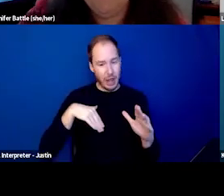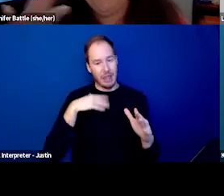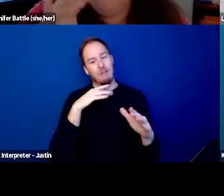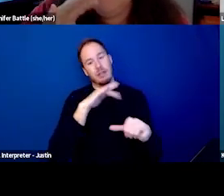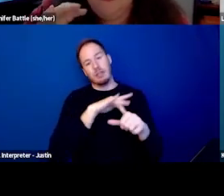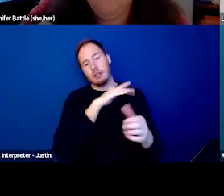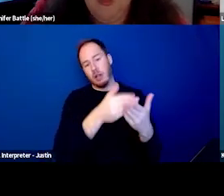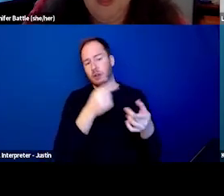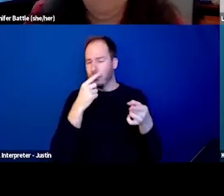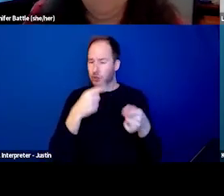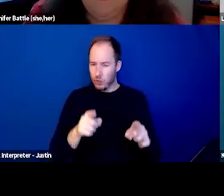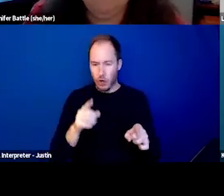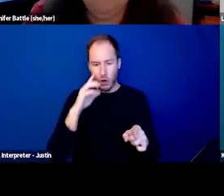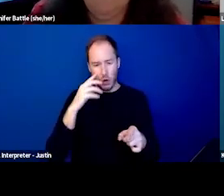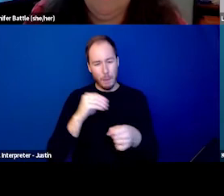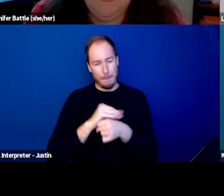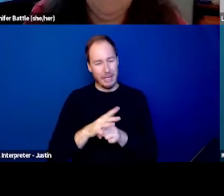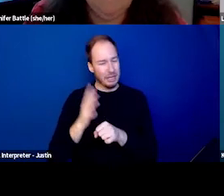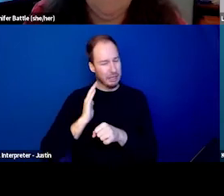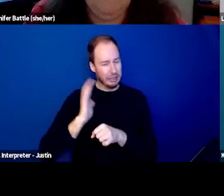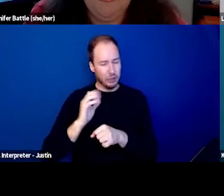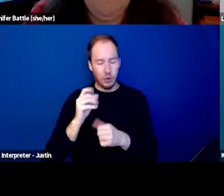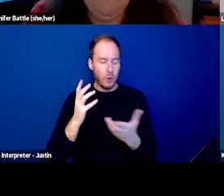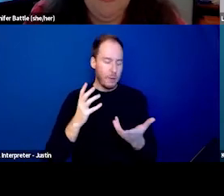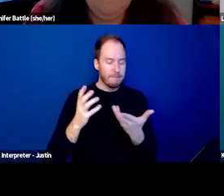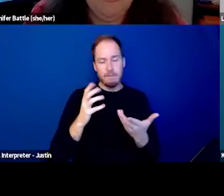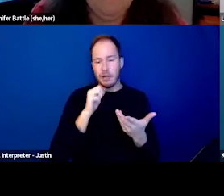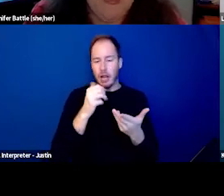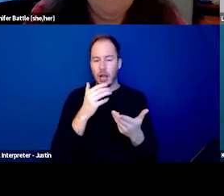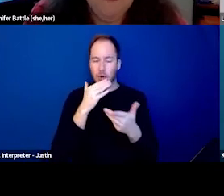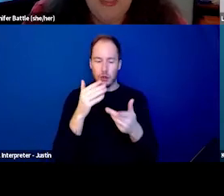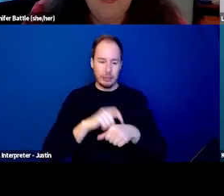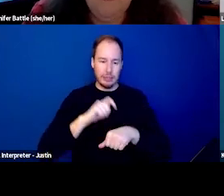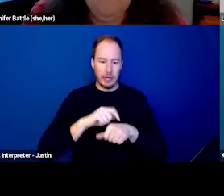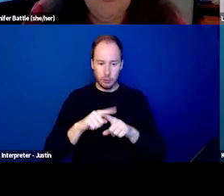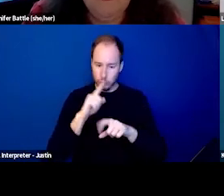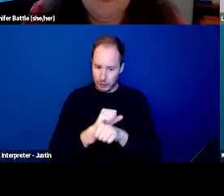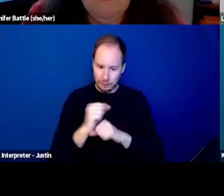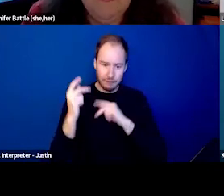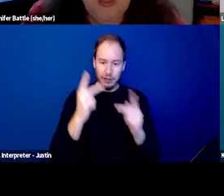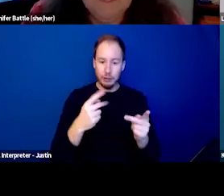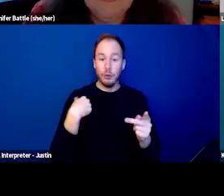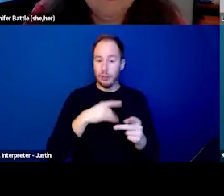And this was during high COVID time, so we weren't at a place where we were ready to fly anywhere. But we were able to drive up to Austin